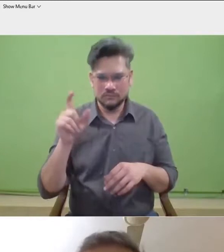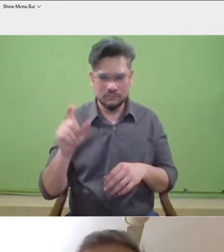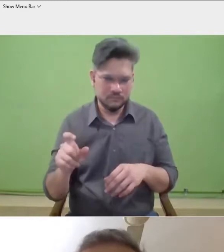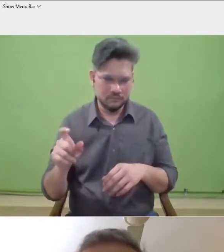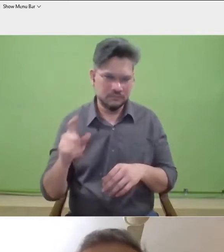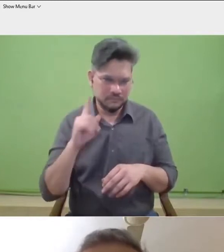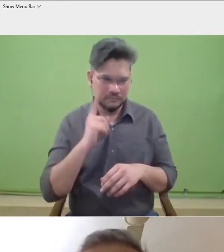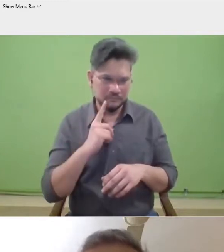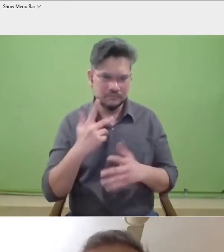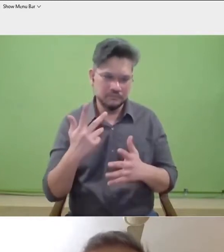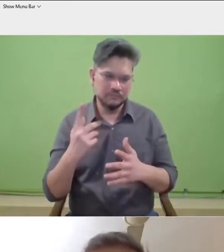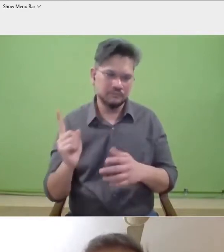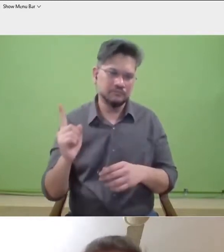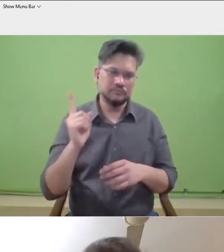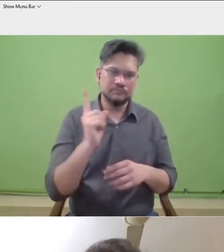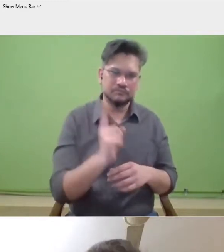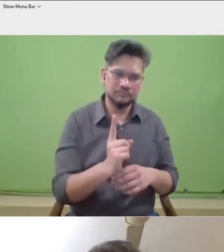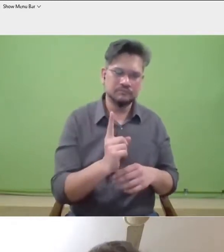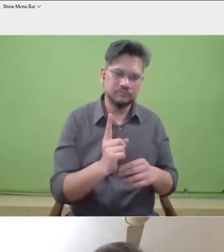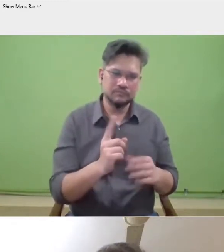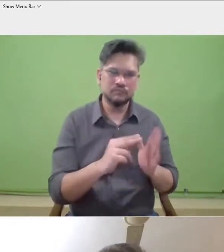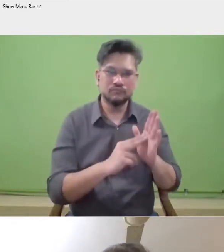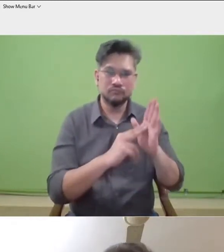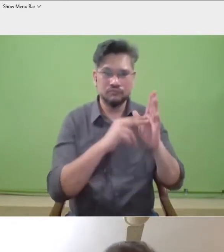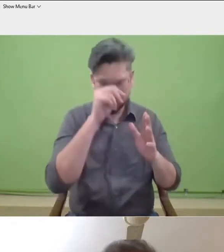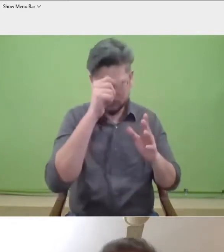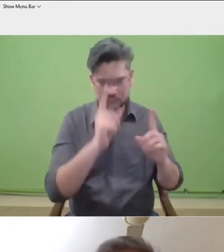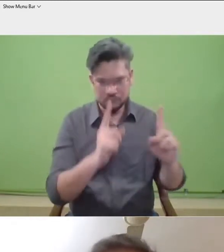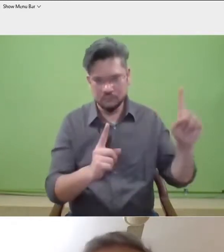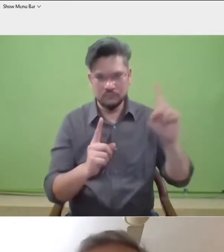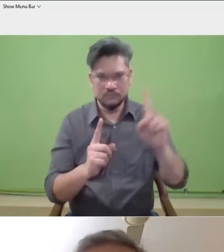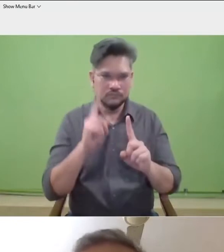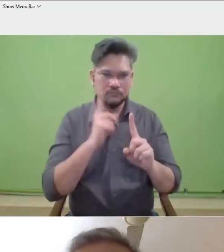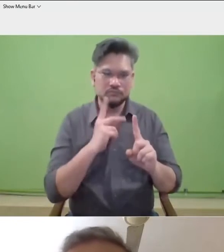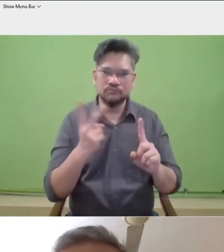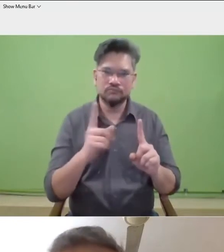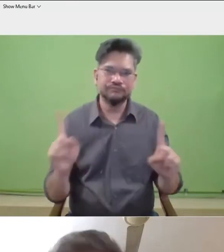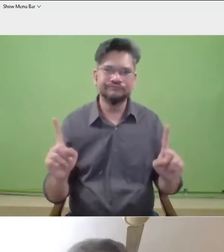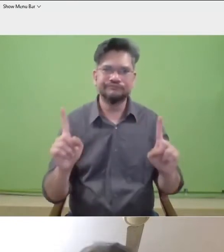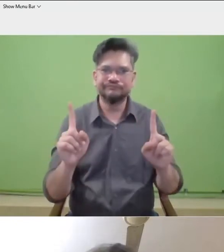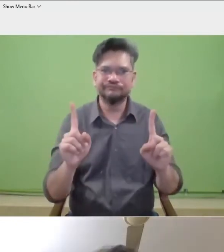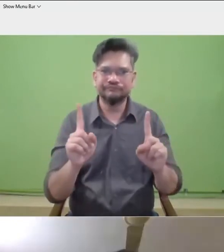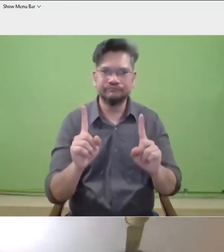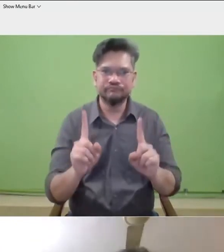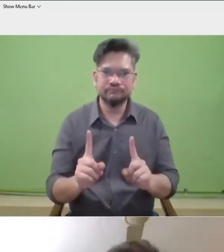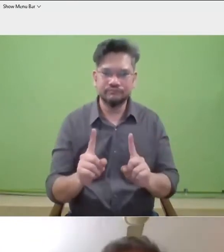talk to someone from north India both of them are deaf find it very very difficult to communicate